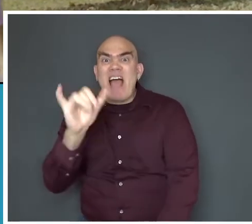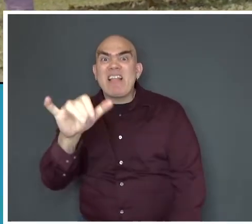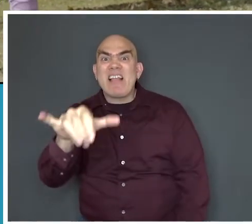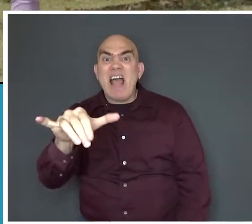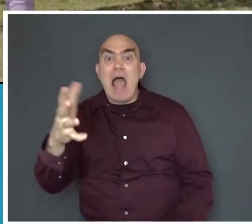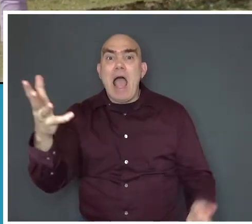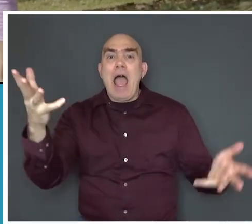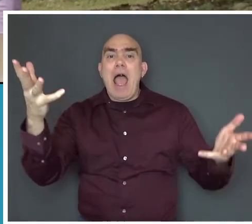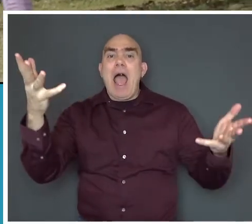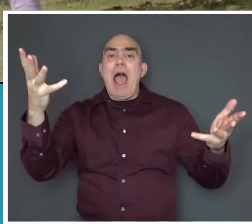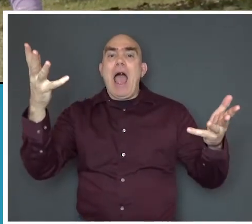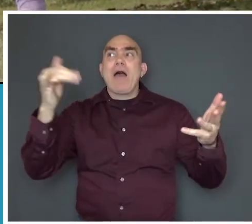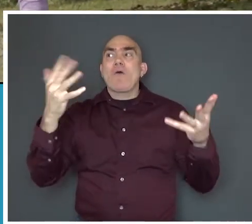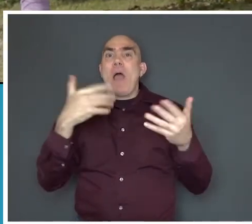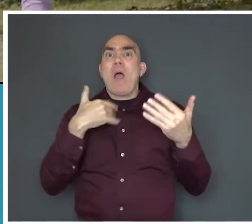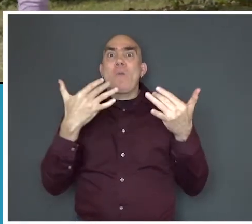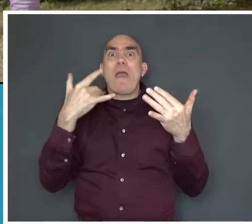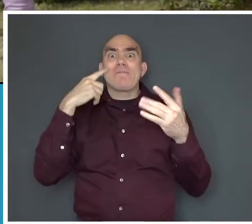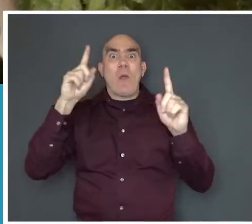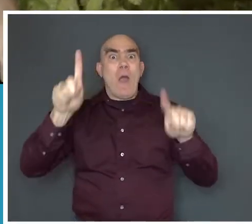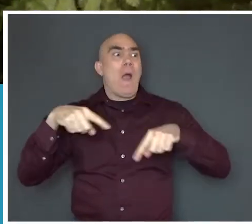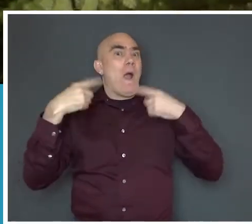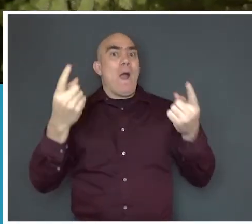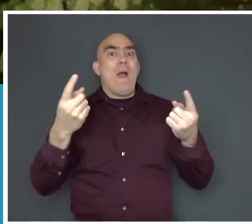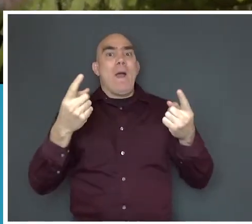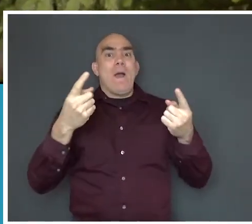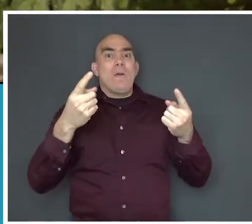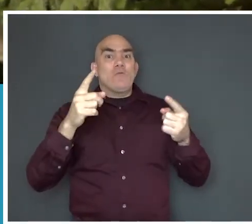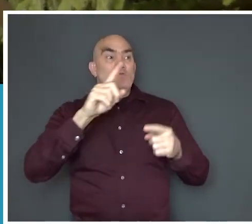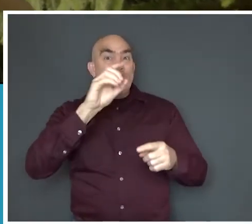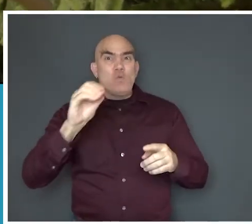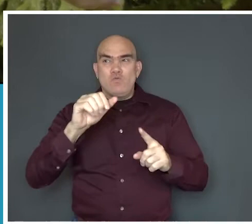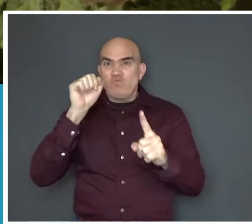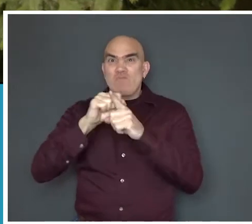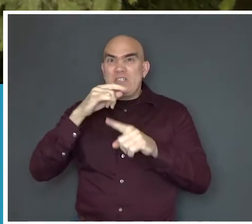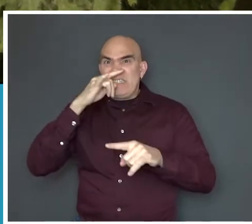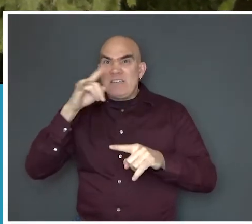This is it, this is what we've been waiting for! Zoo tricks kids into getting checkups,